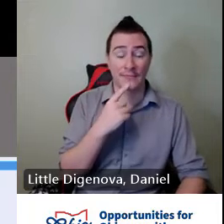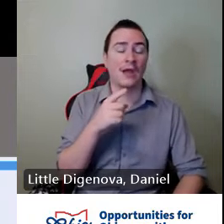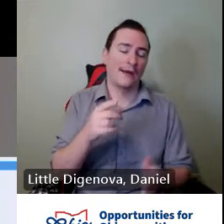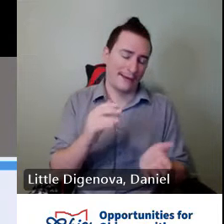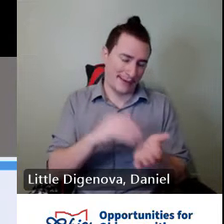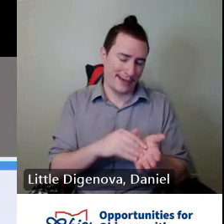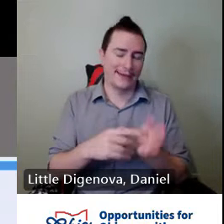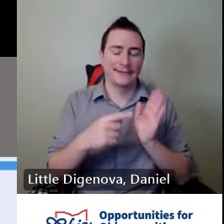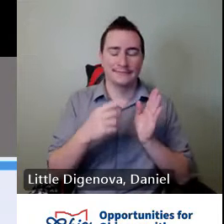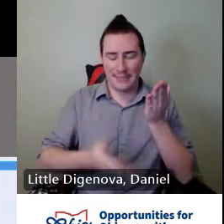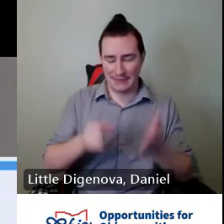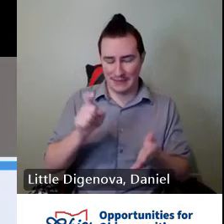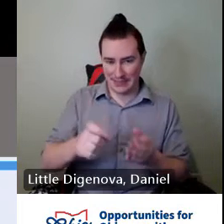seem fairly simple to implement. Okay.